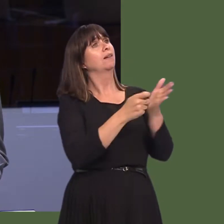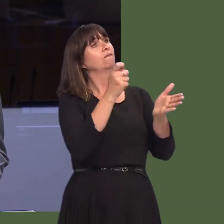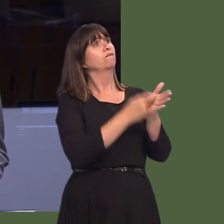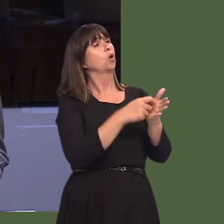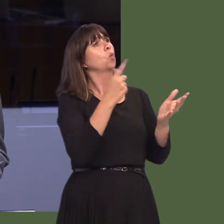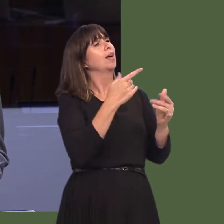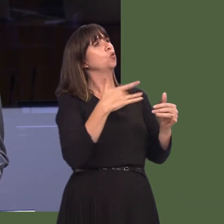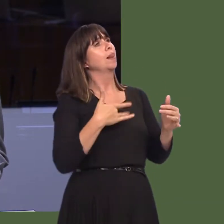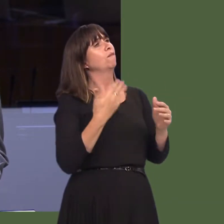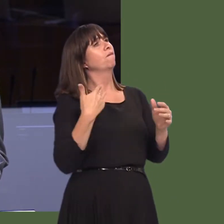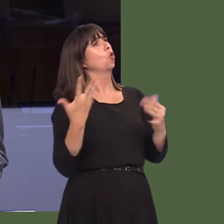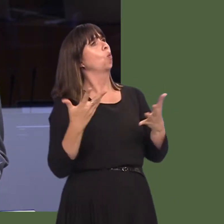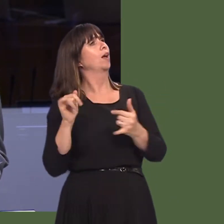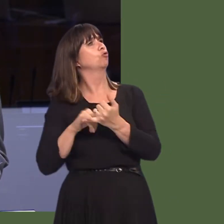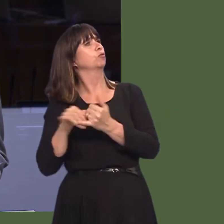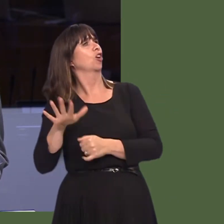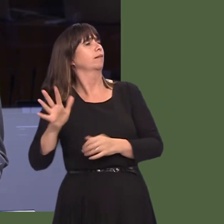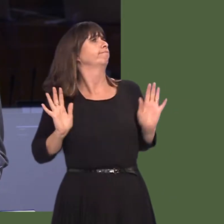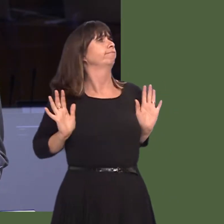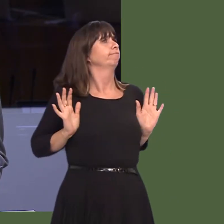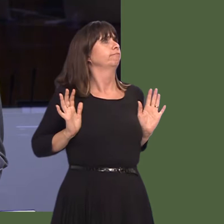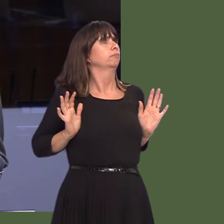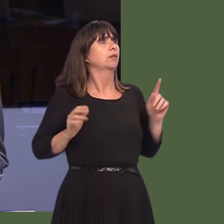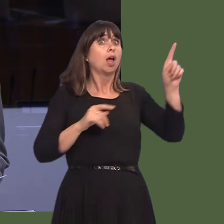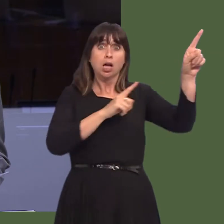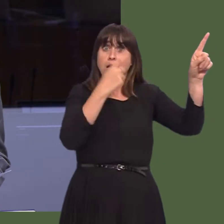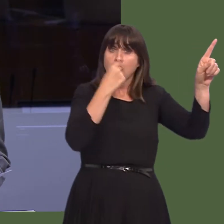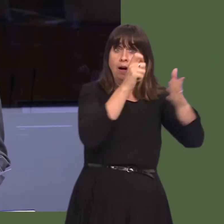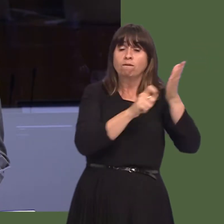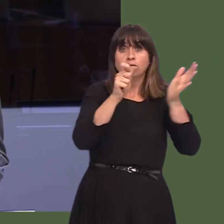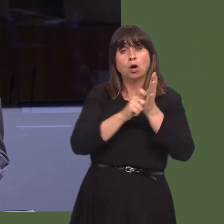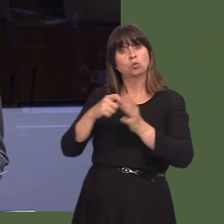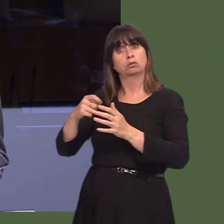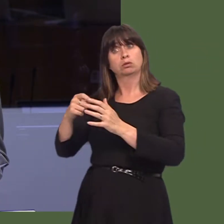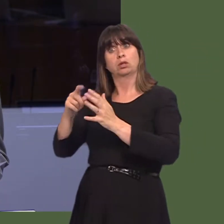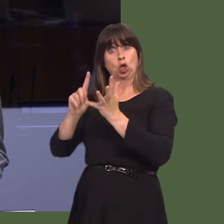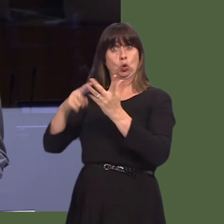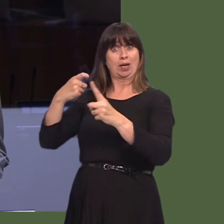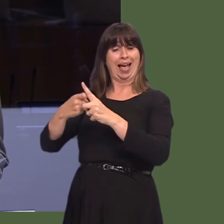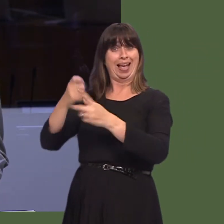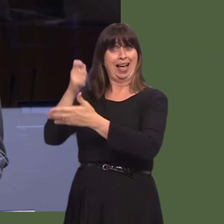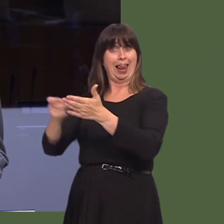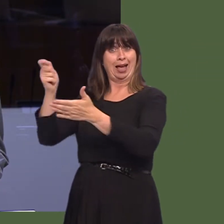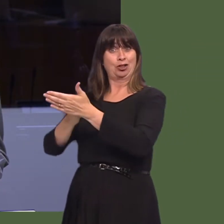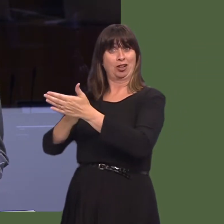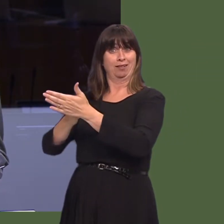So, as a Welsh national, he is able to vote in a UK general election, but he can't vote in a Welsh general election.